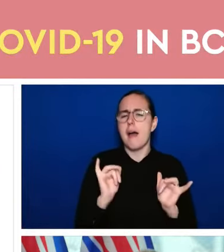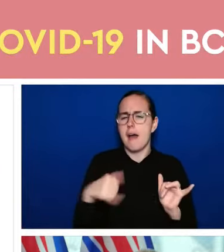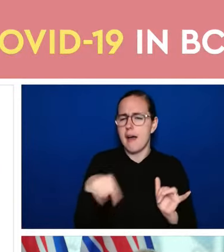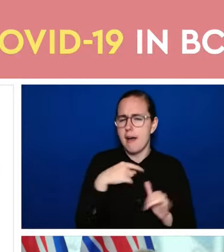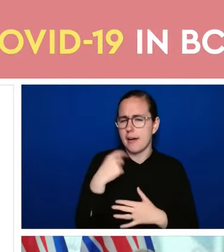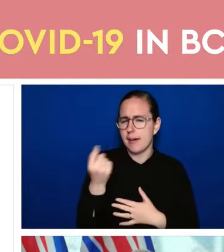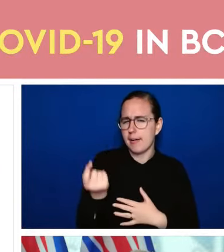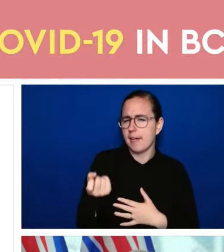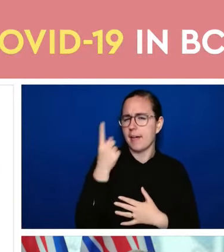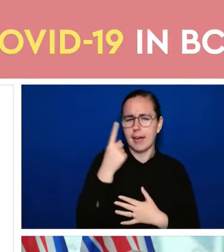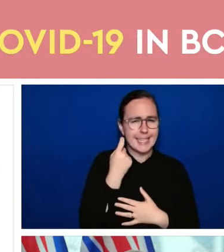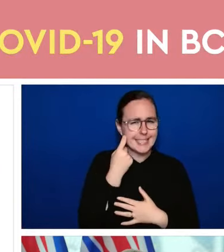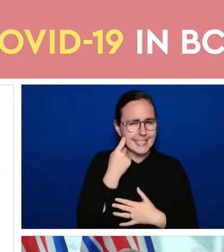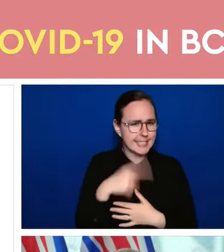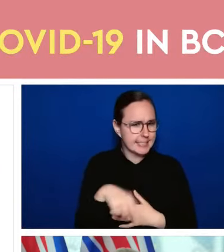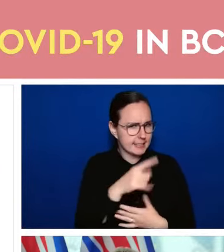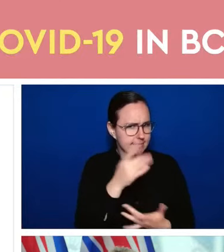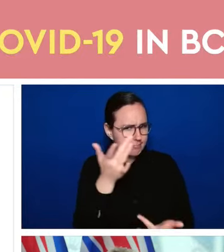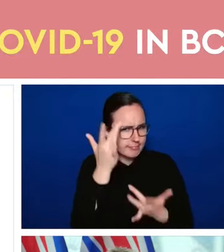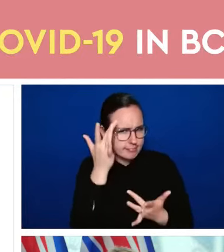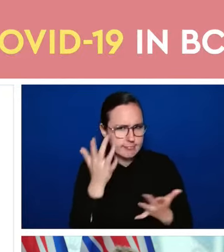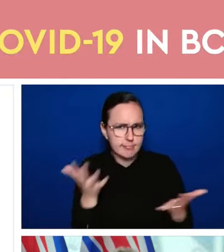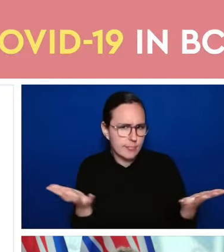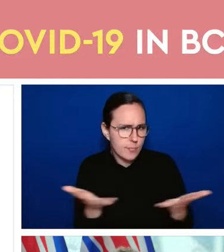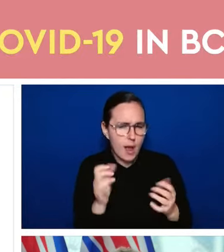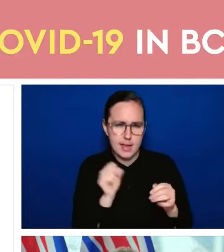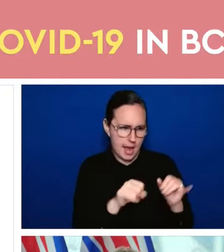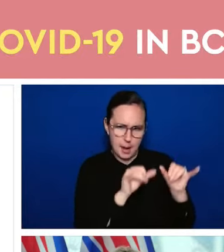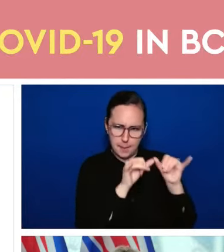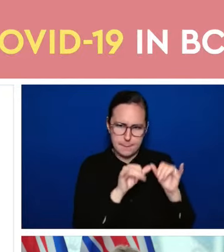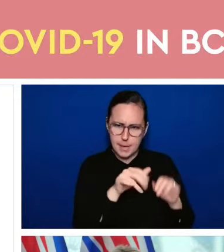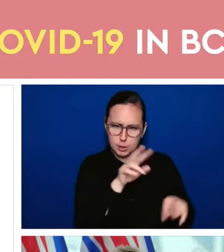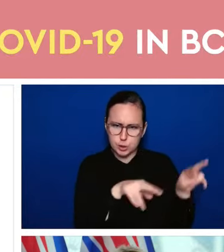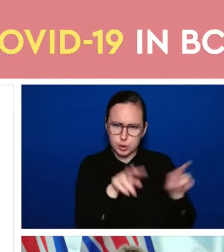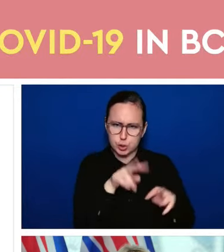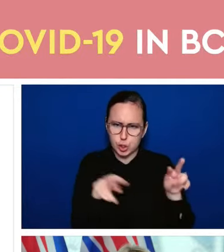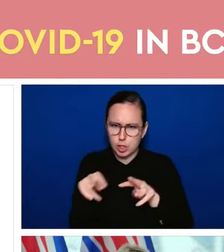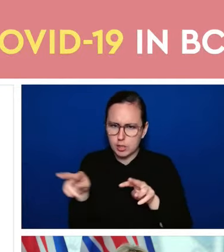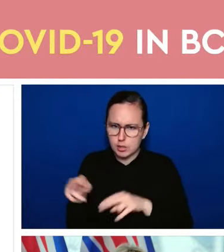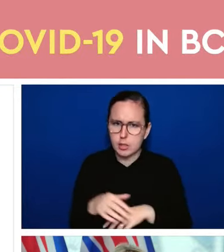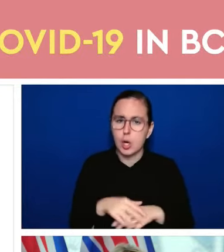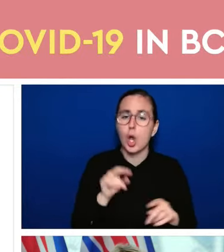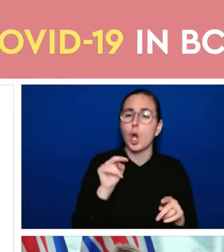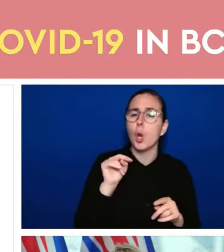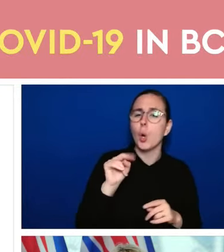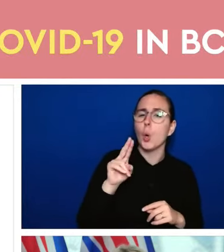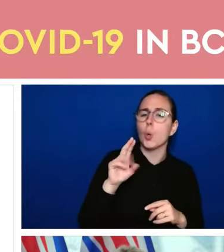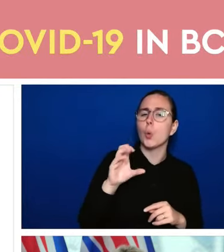things that we can measure. One is the nucleocapsid and the nucleocapsid is a protein that